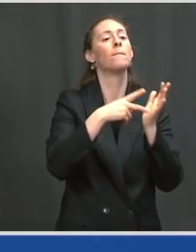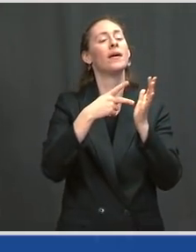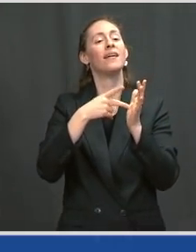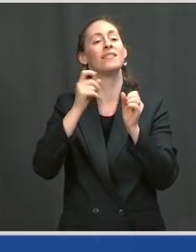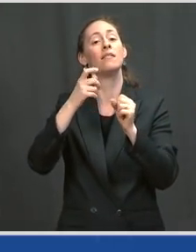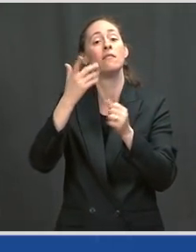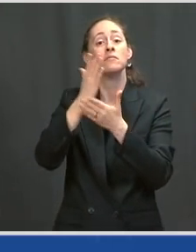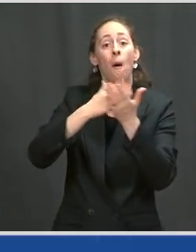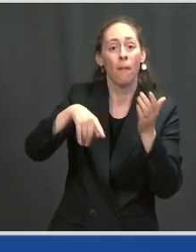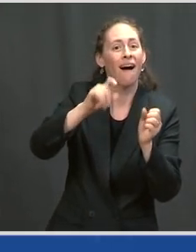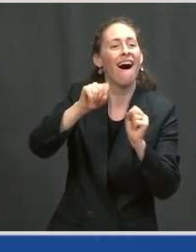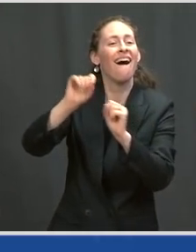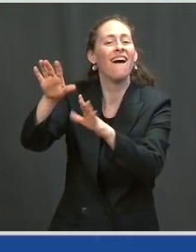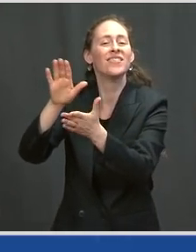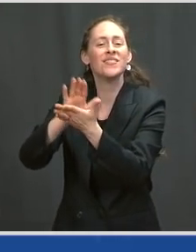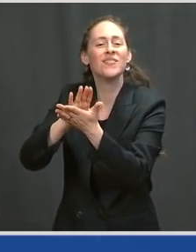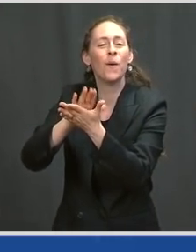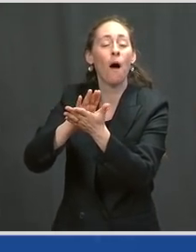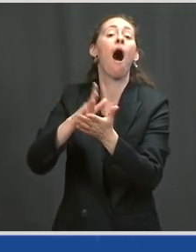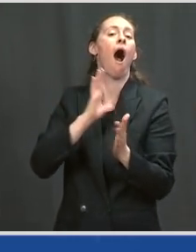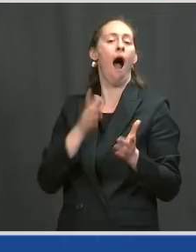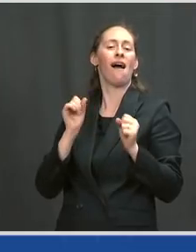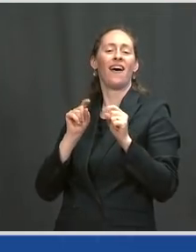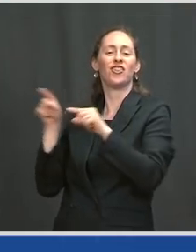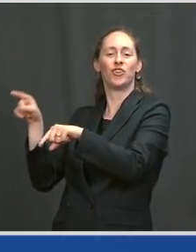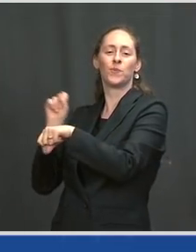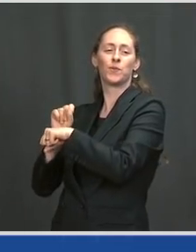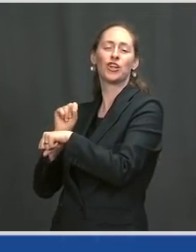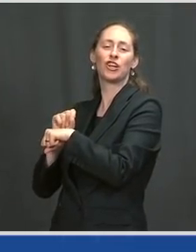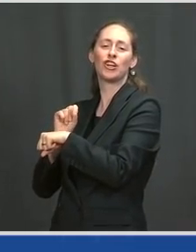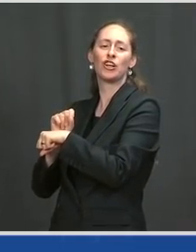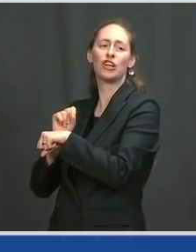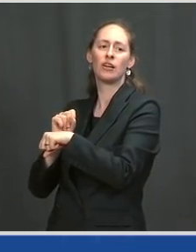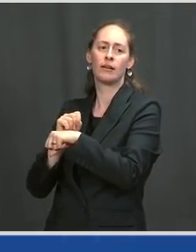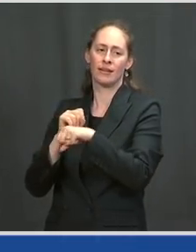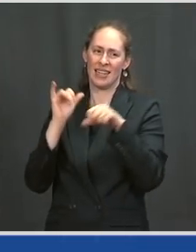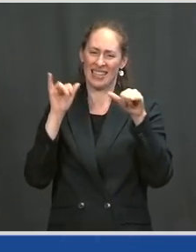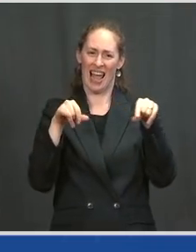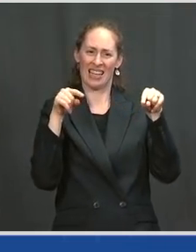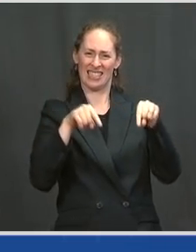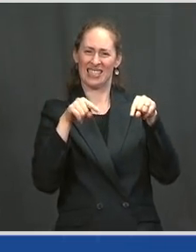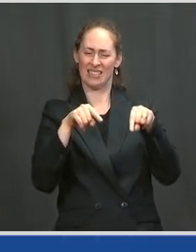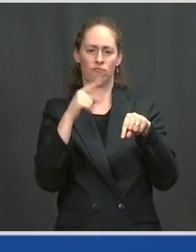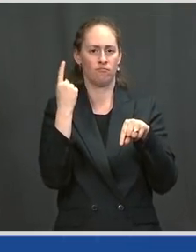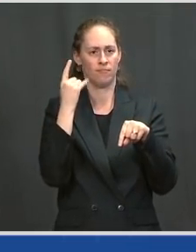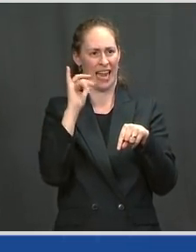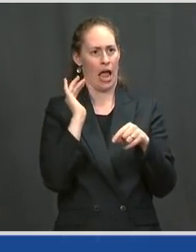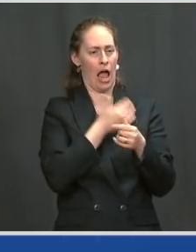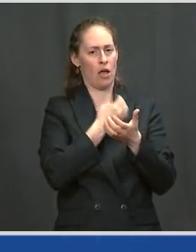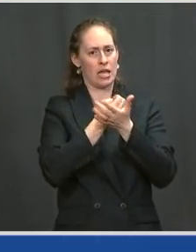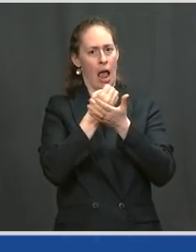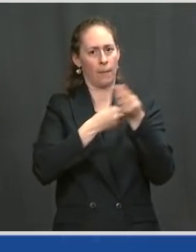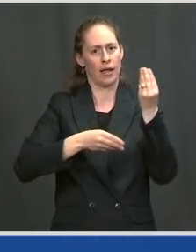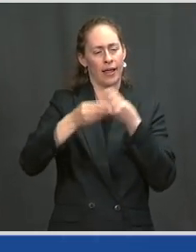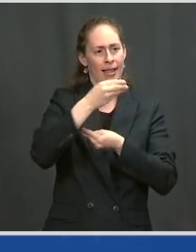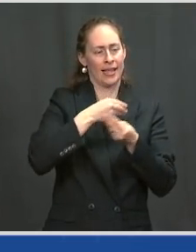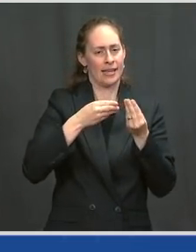is a real answer to a real problem where our economy is facing right now. Look, the fifth thing we're going to do: